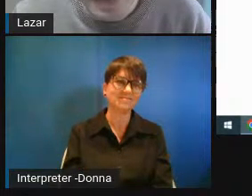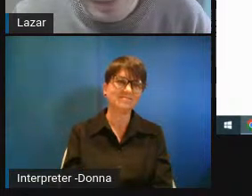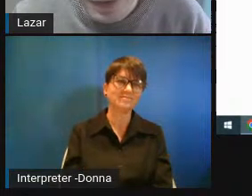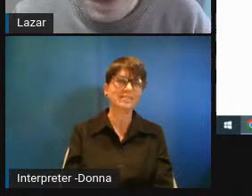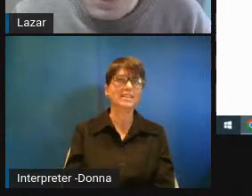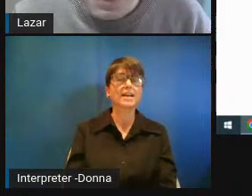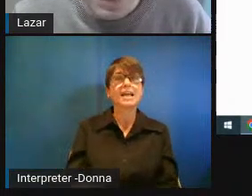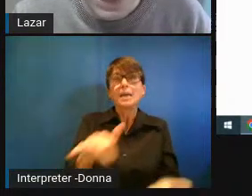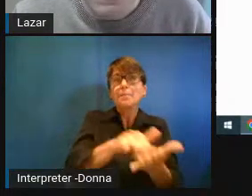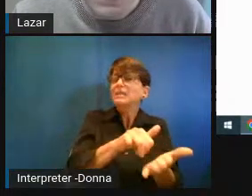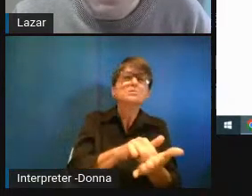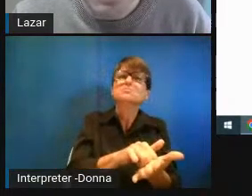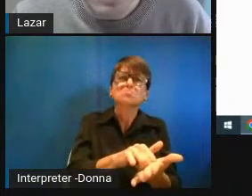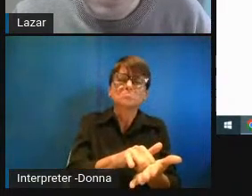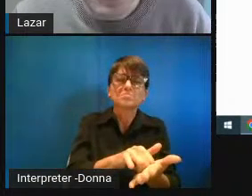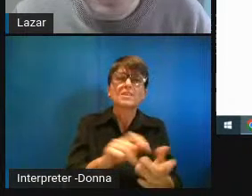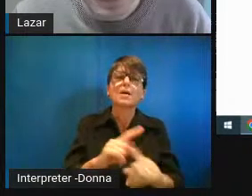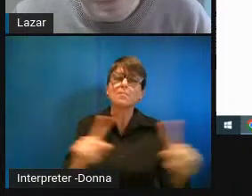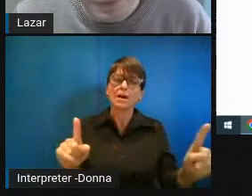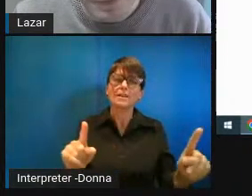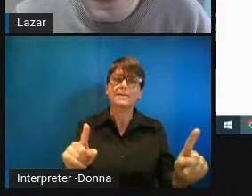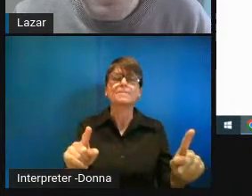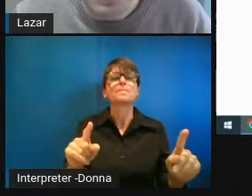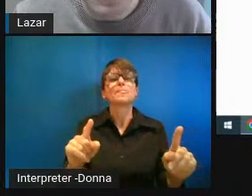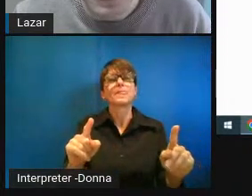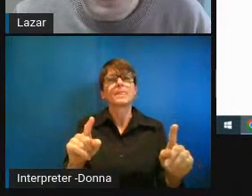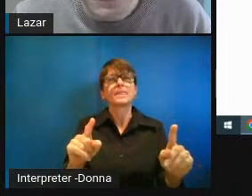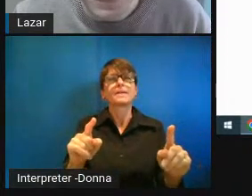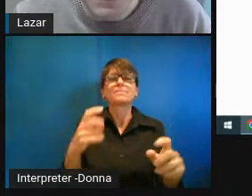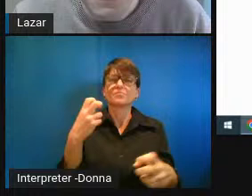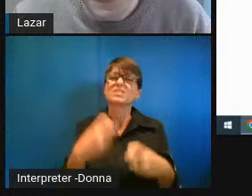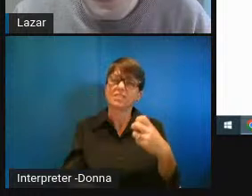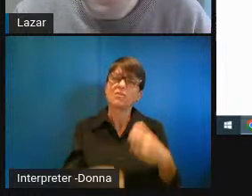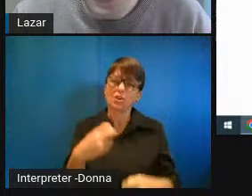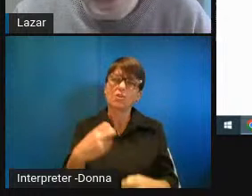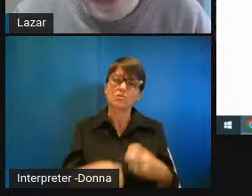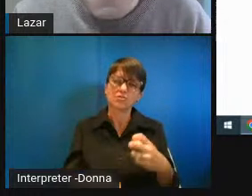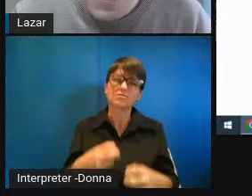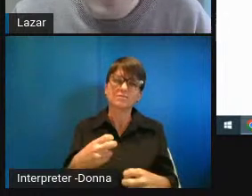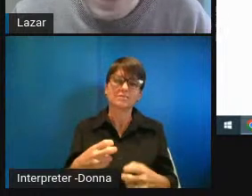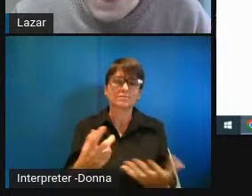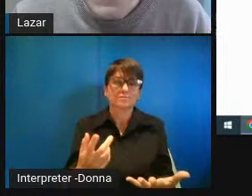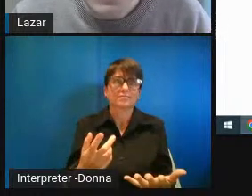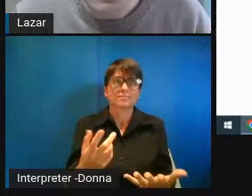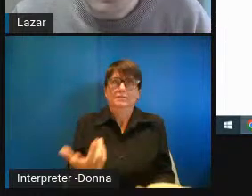I can be very confident to say that online shopping on this website would be terrible. I do not say it would be impossible